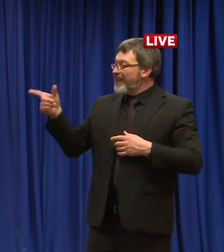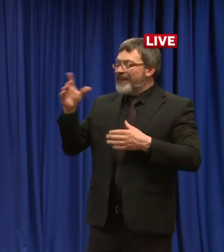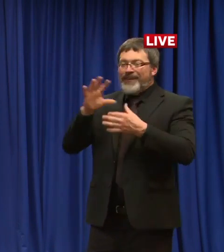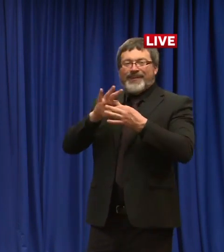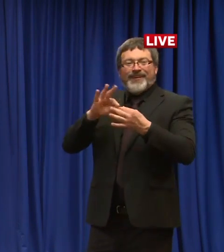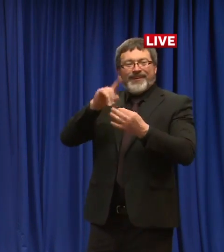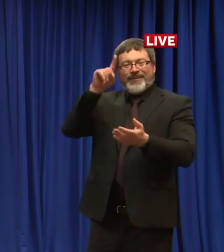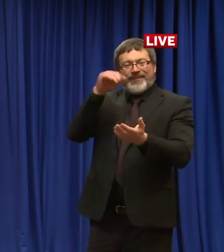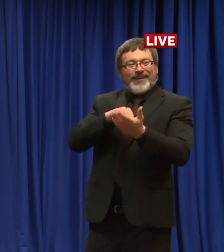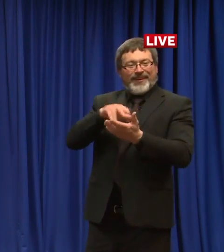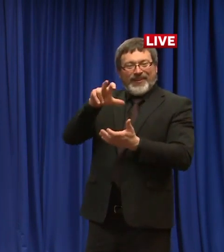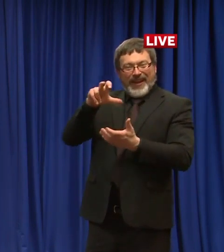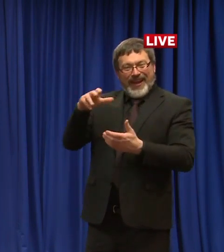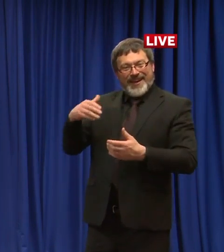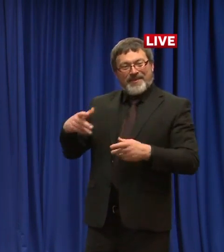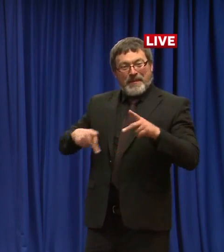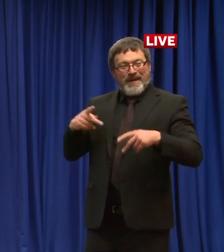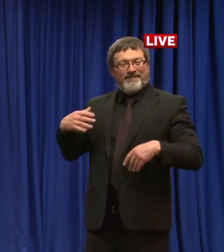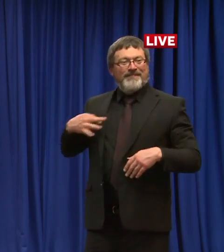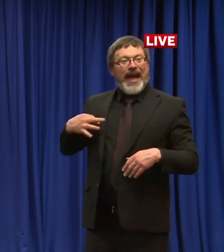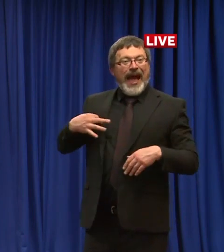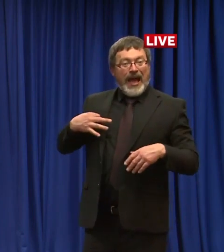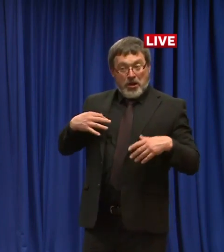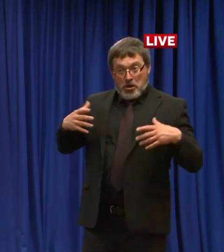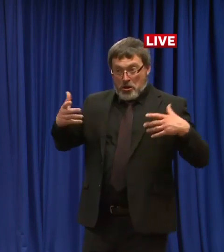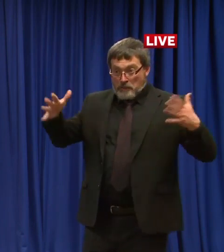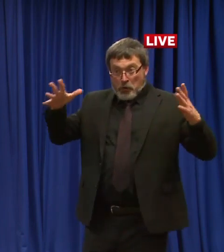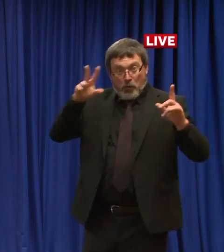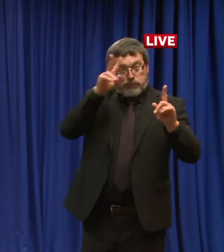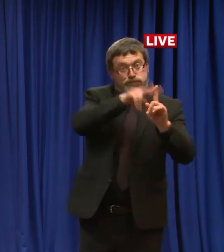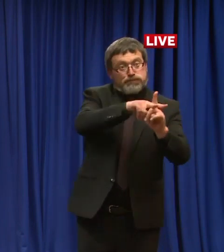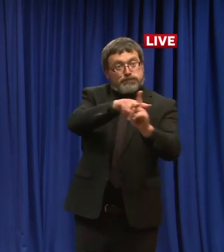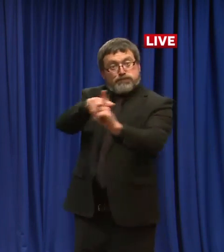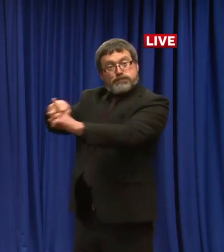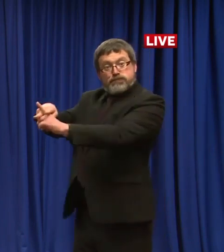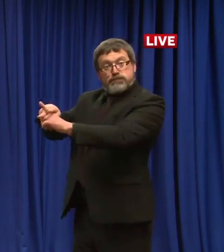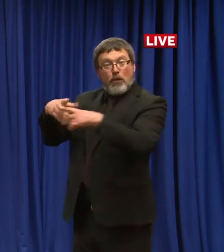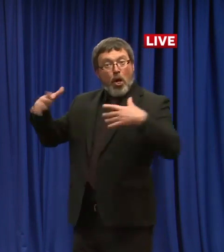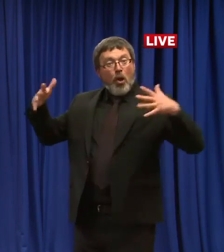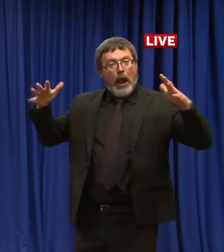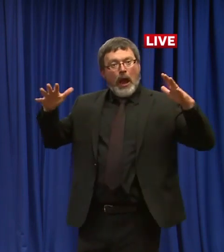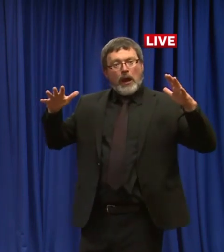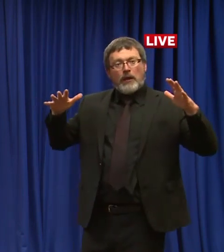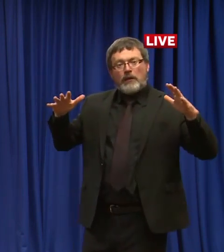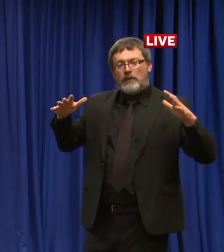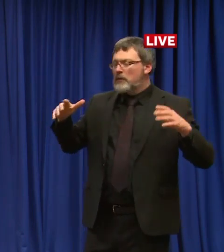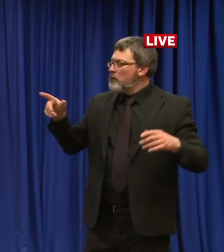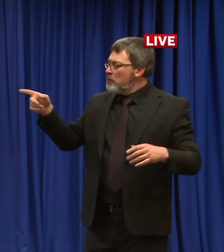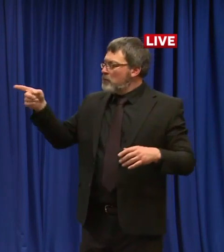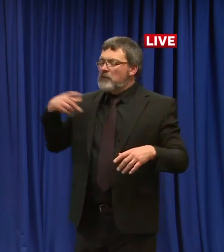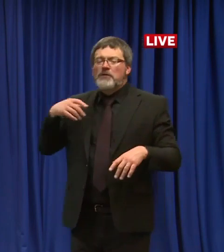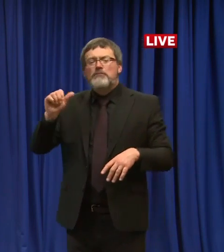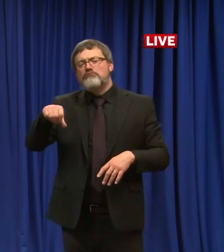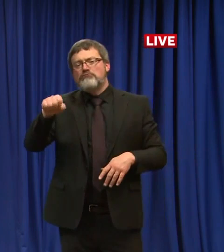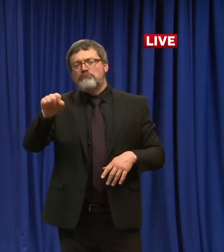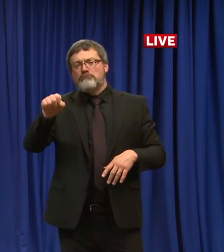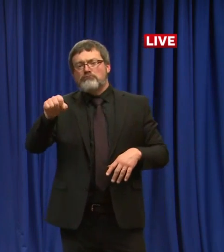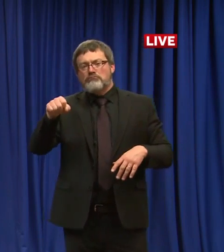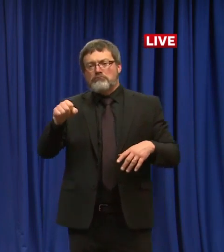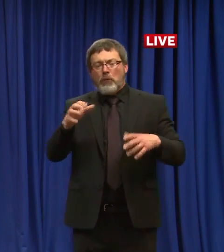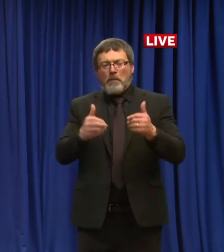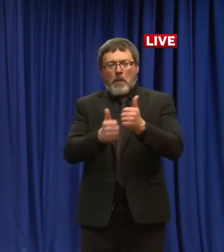SO YOU HAVE ALL THESE PEOPLE WHO CAN BEEN SPECIFICALLY ASSIGNED TASKS TO DATE AND HOW WILL IT WORK WITH THAT MANY OF THEM HAVE NOT EVERYBODY.